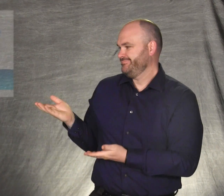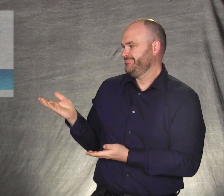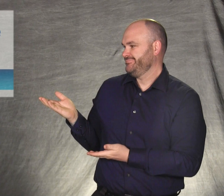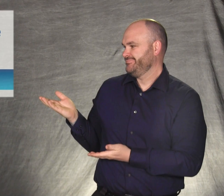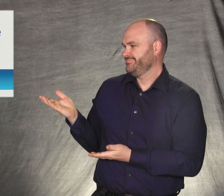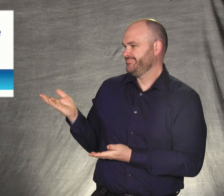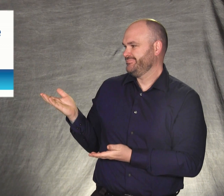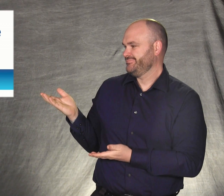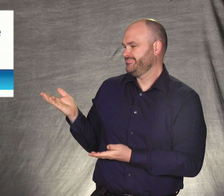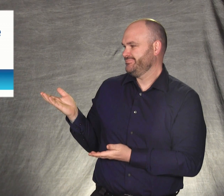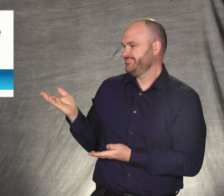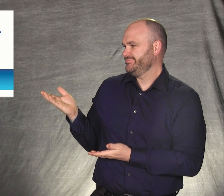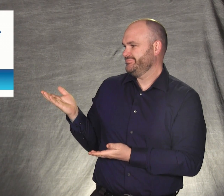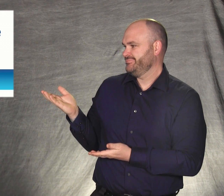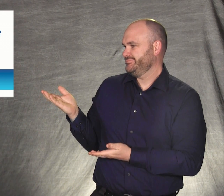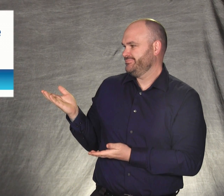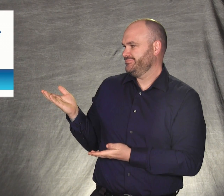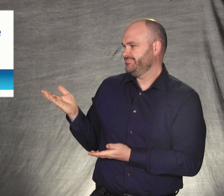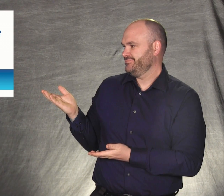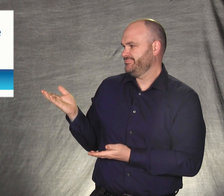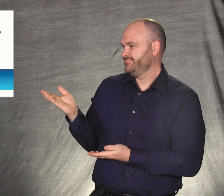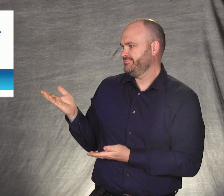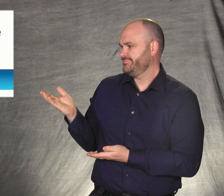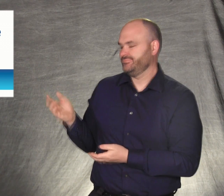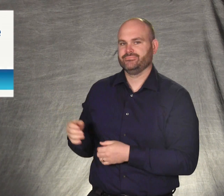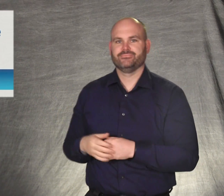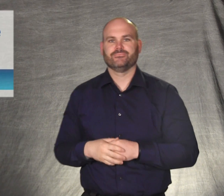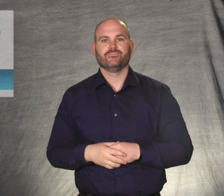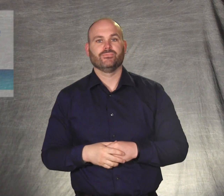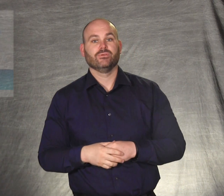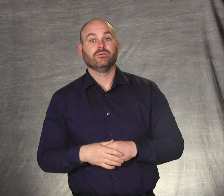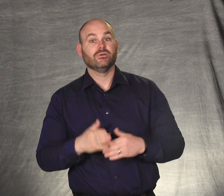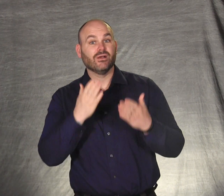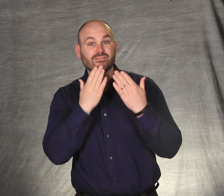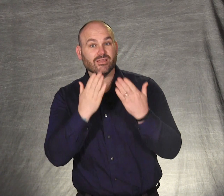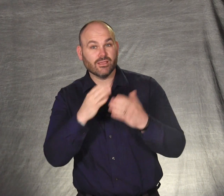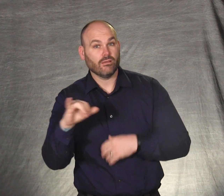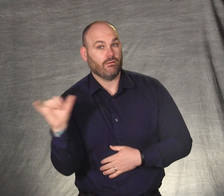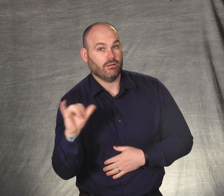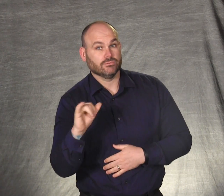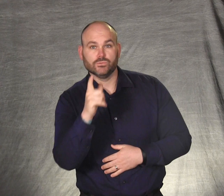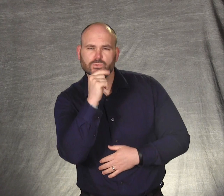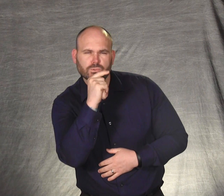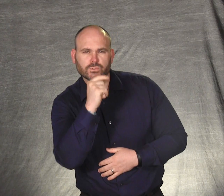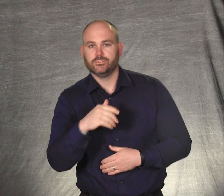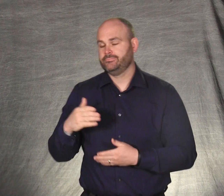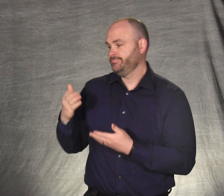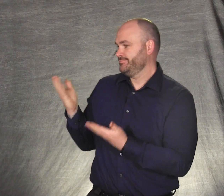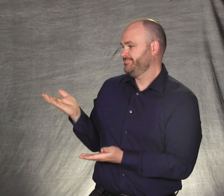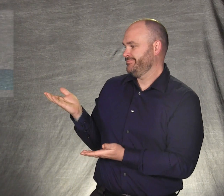Representative Jennifer Loon. Thank you also to